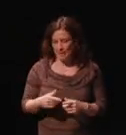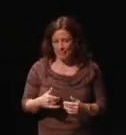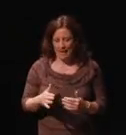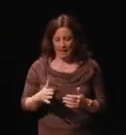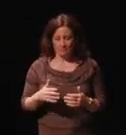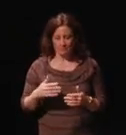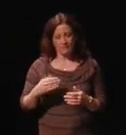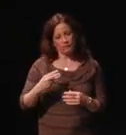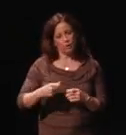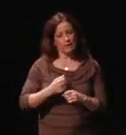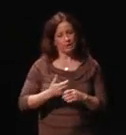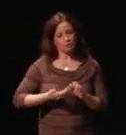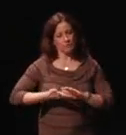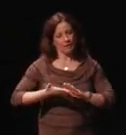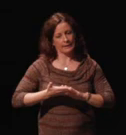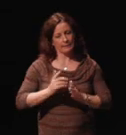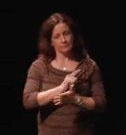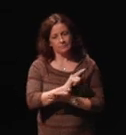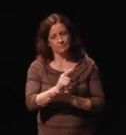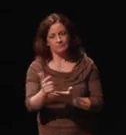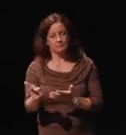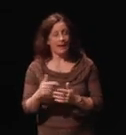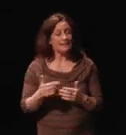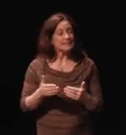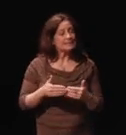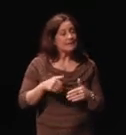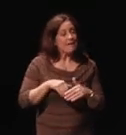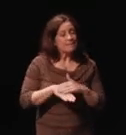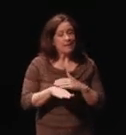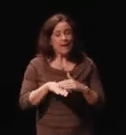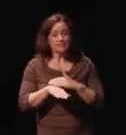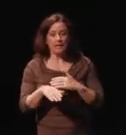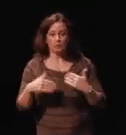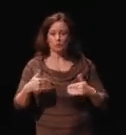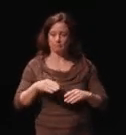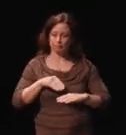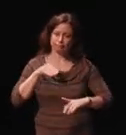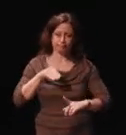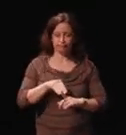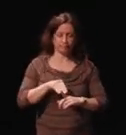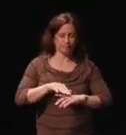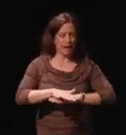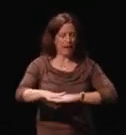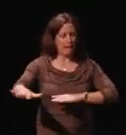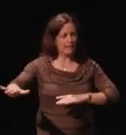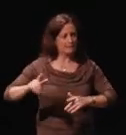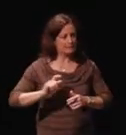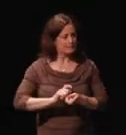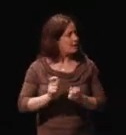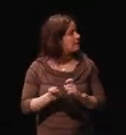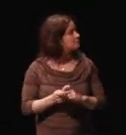made a huge difference. This fascinates me.